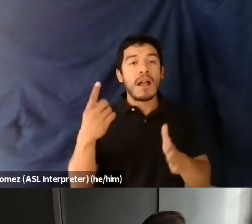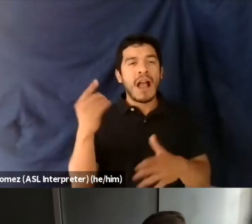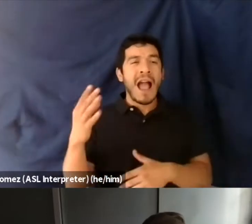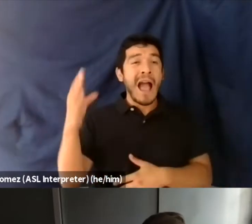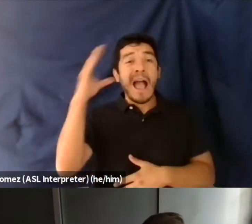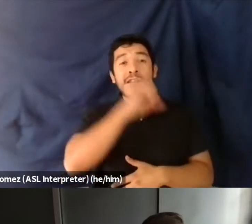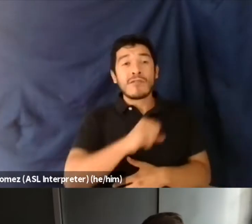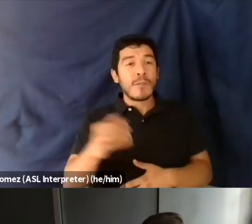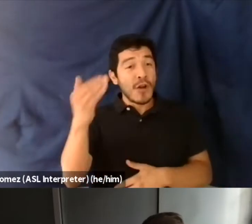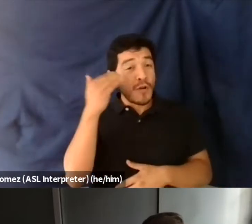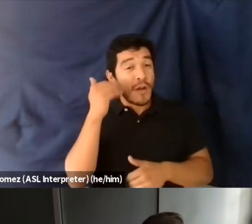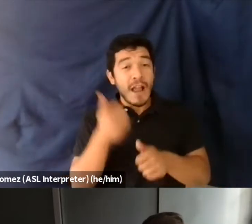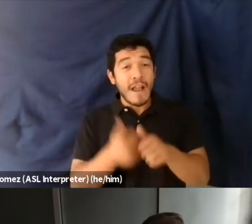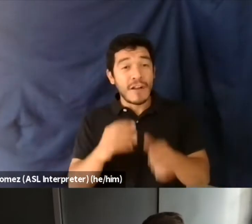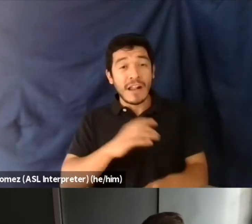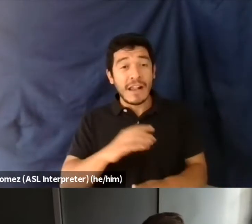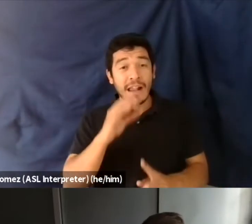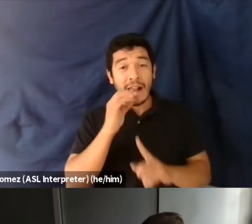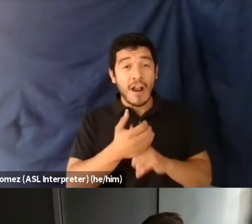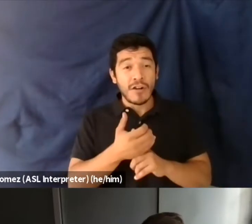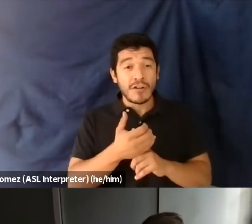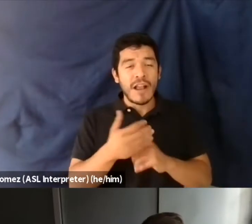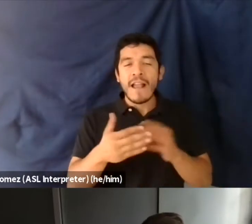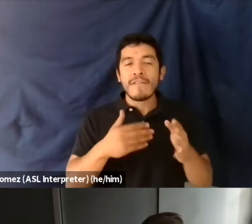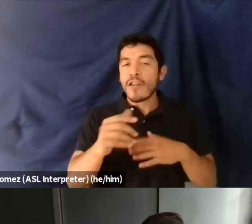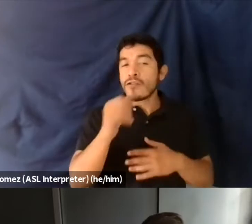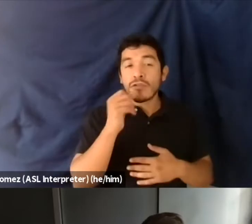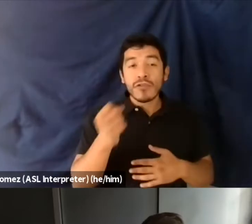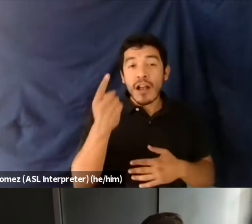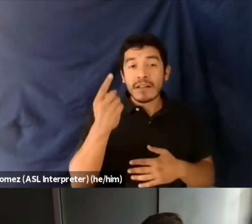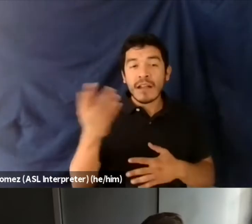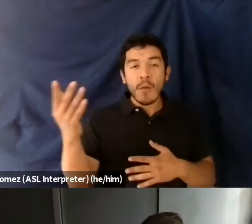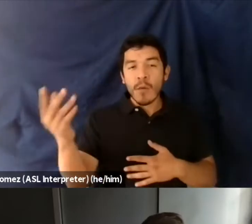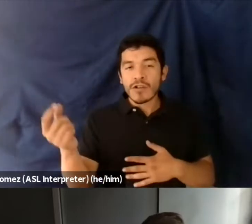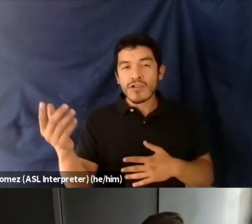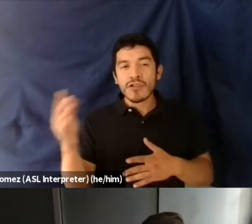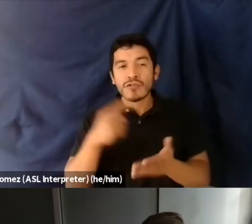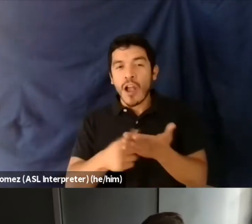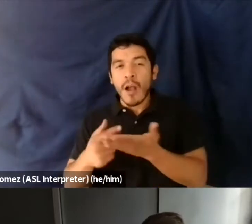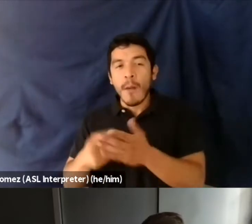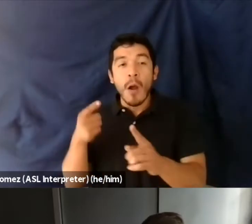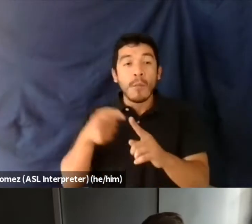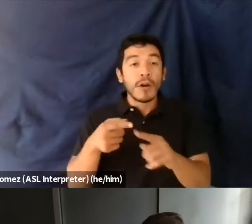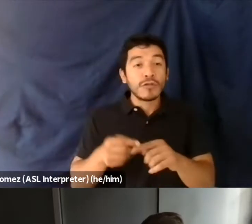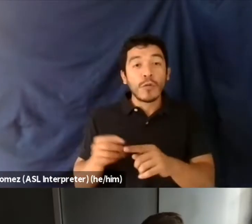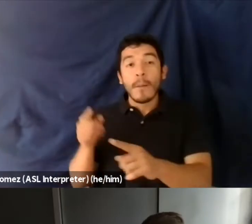even though you may not understand what she was talking about, point to point, you didn't care because you were like,